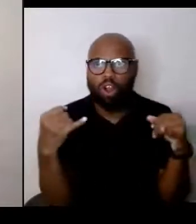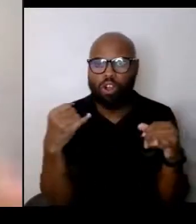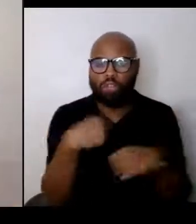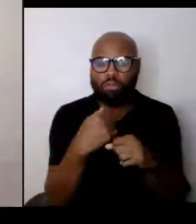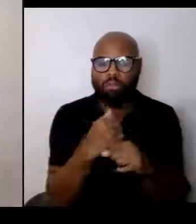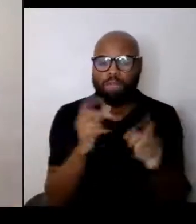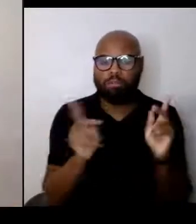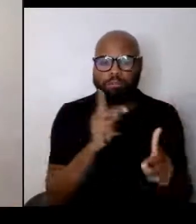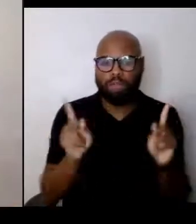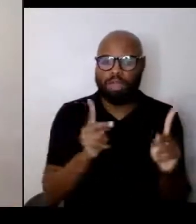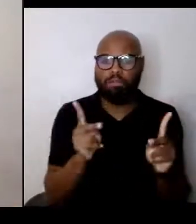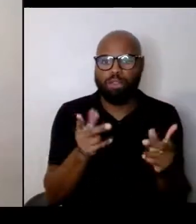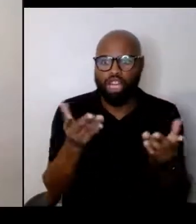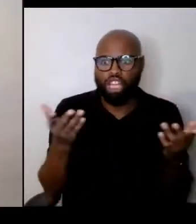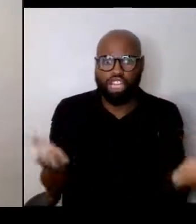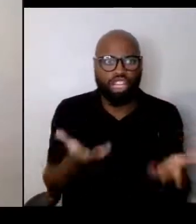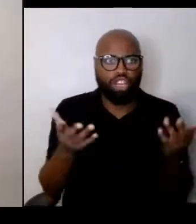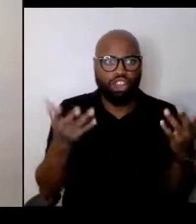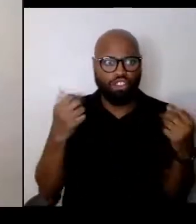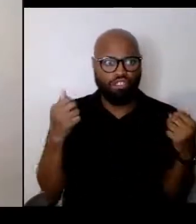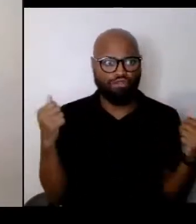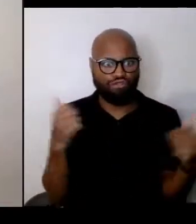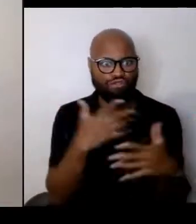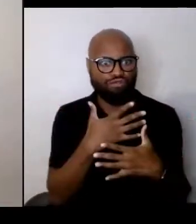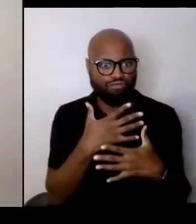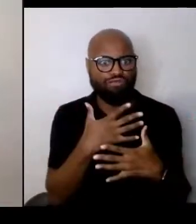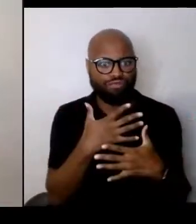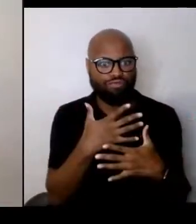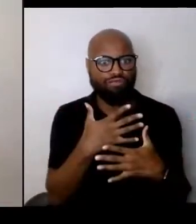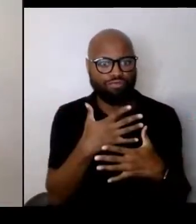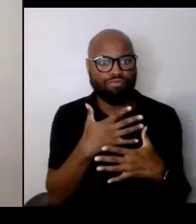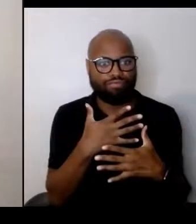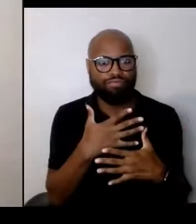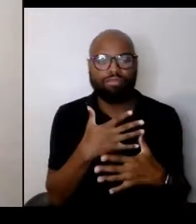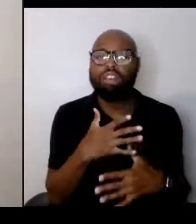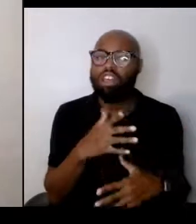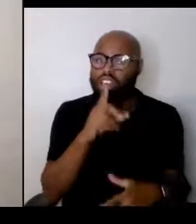And it's really horrible to see and feel